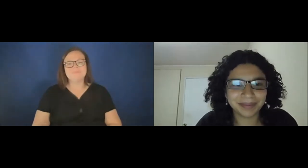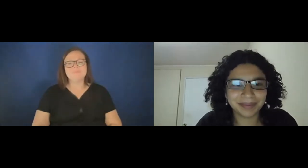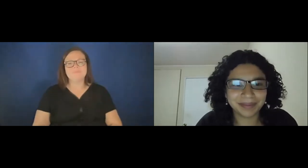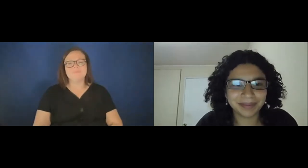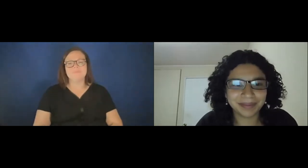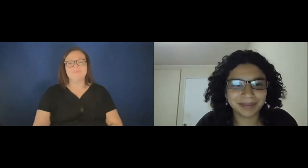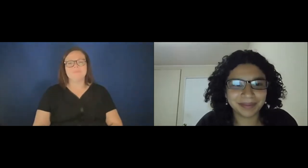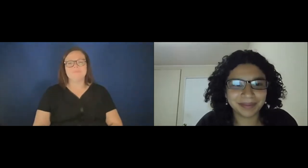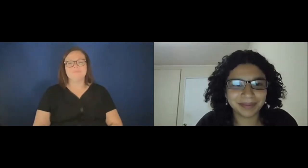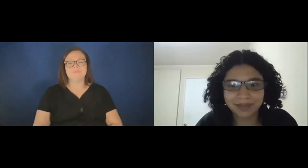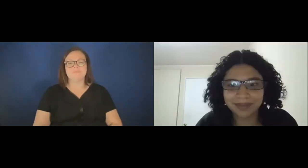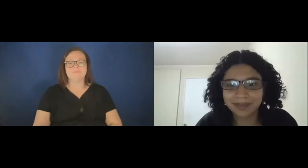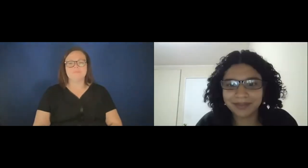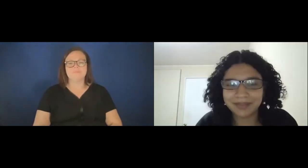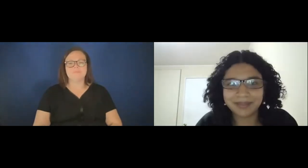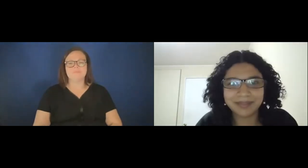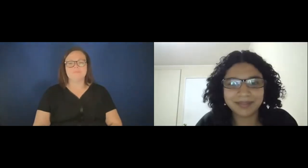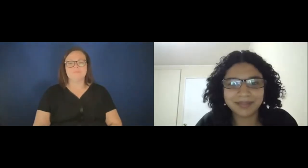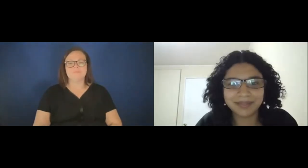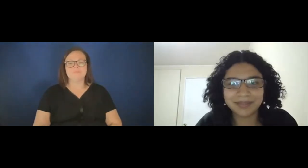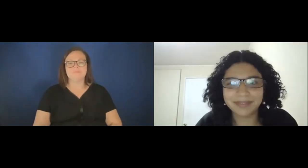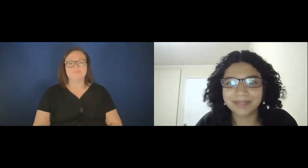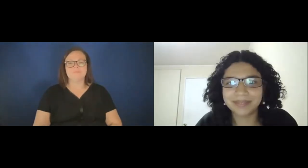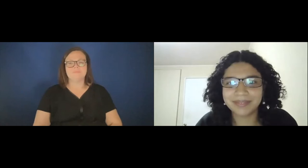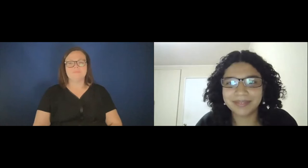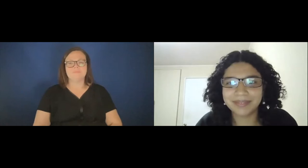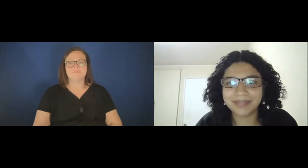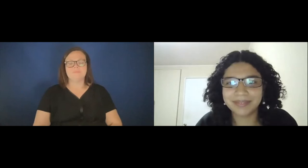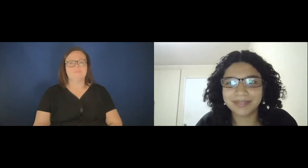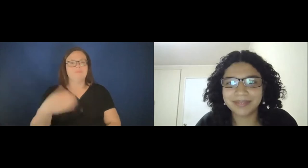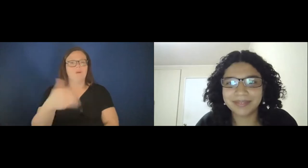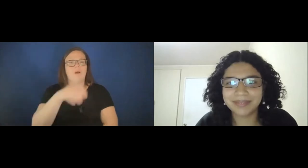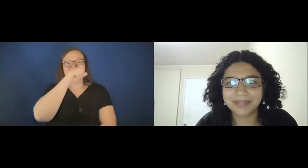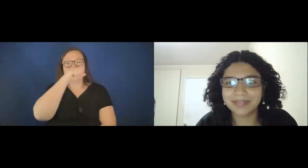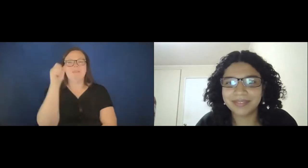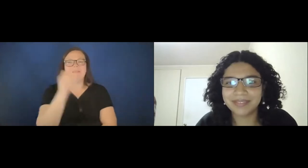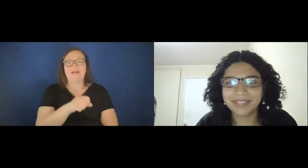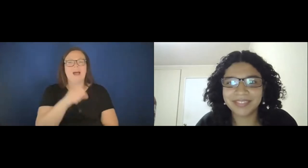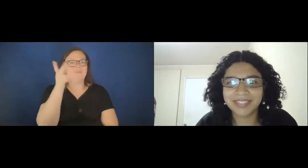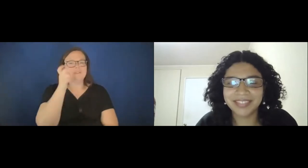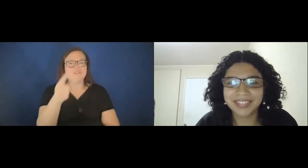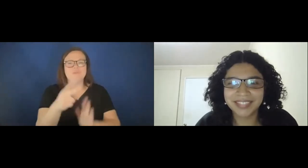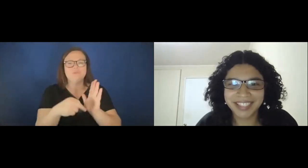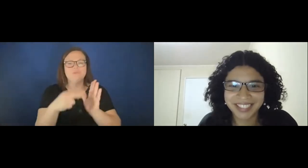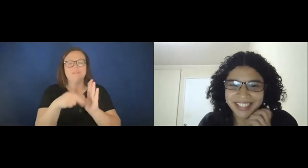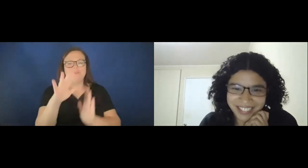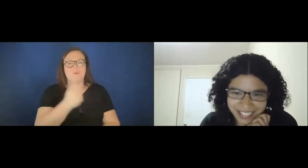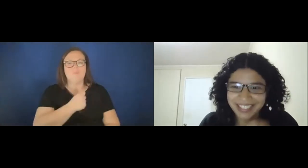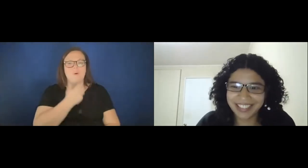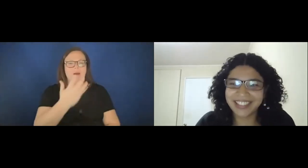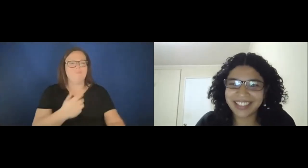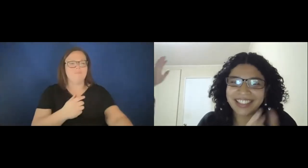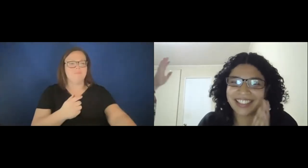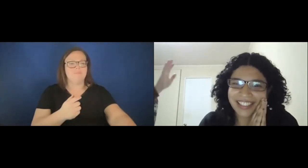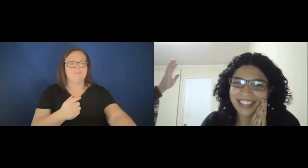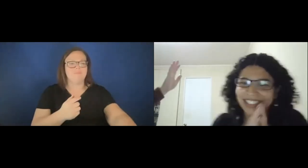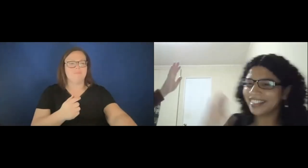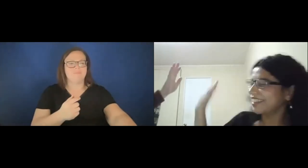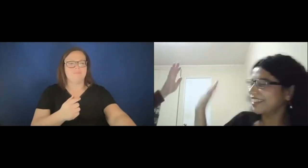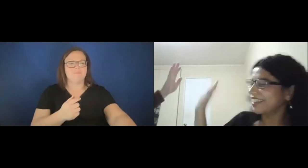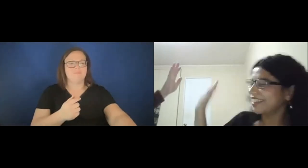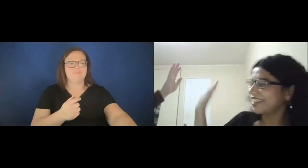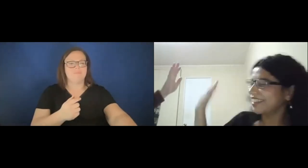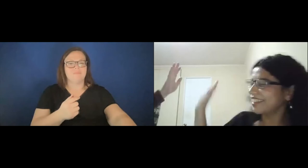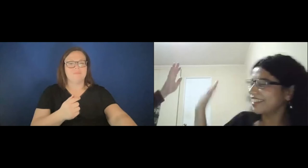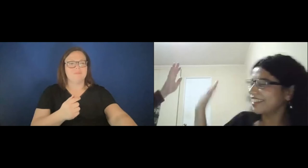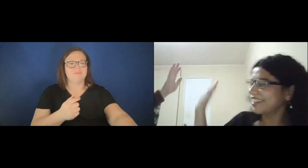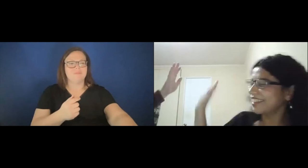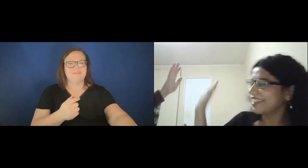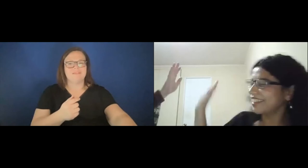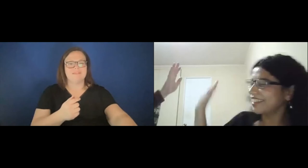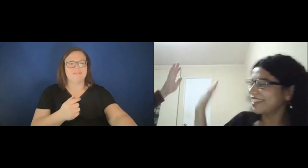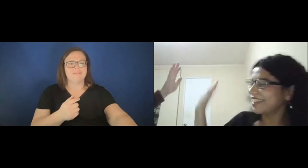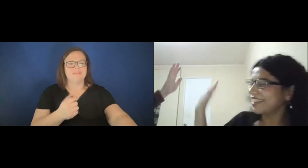Ivana, I loved getting to hear you read your poem. And getting to hear Dave's translation